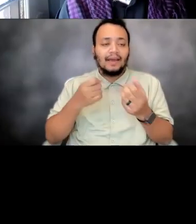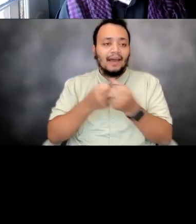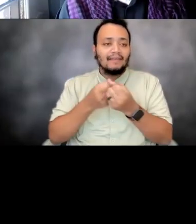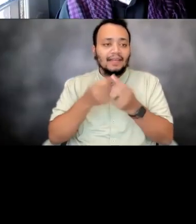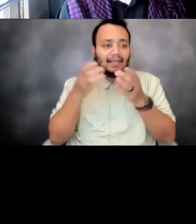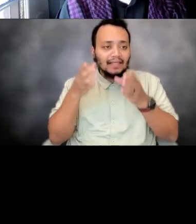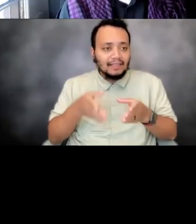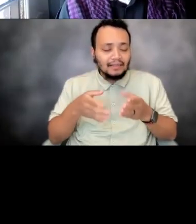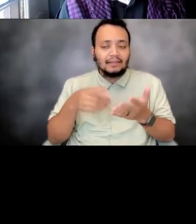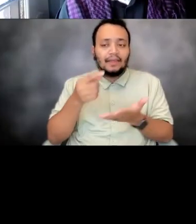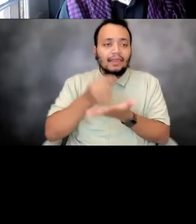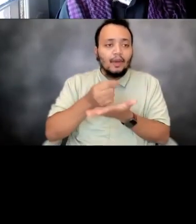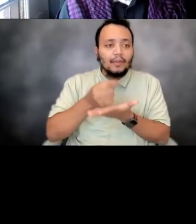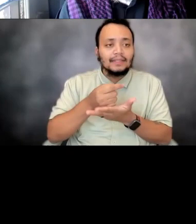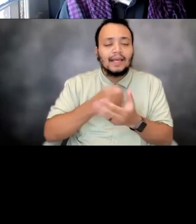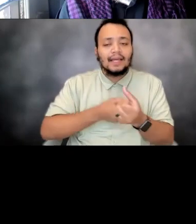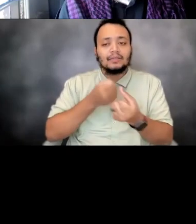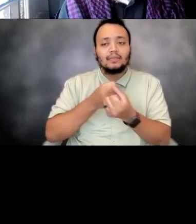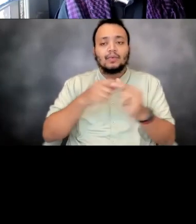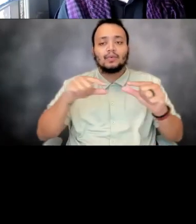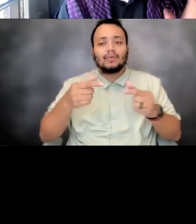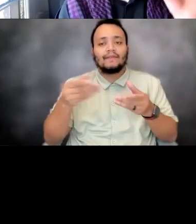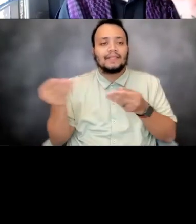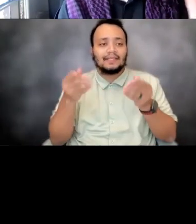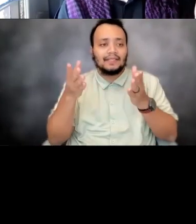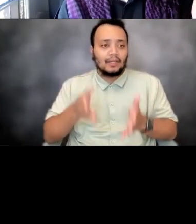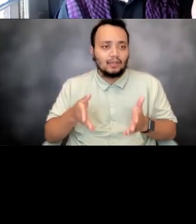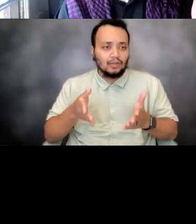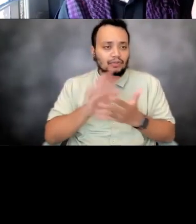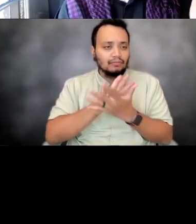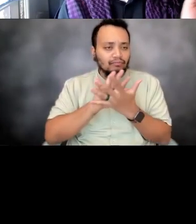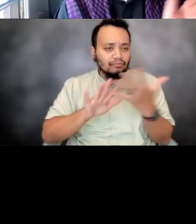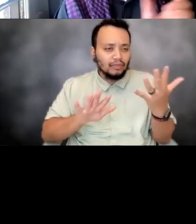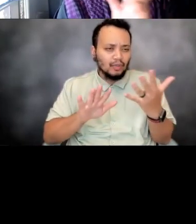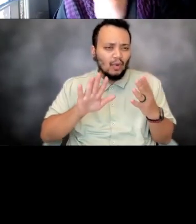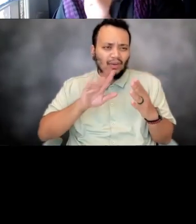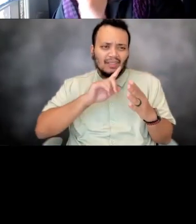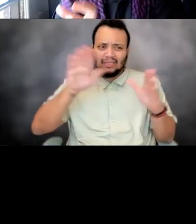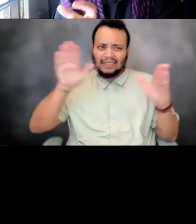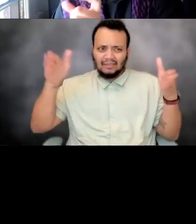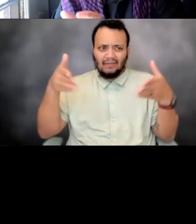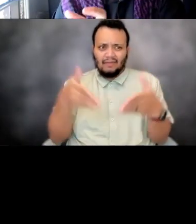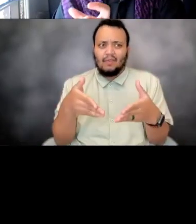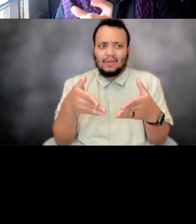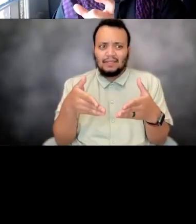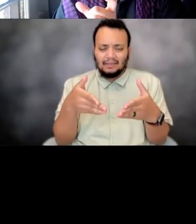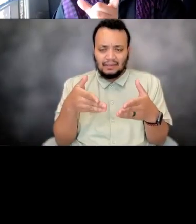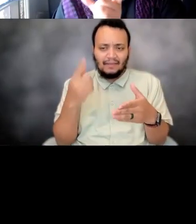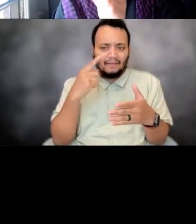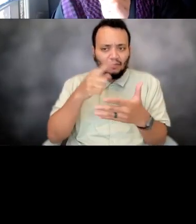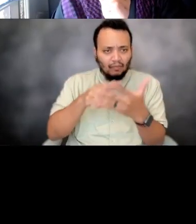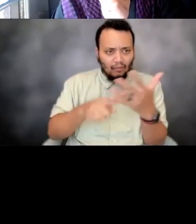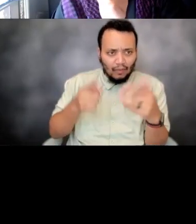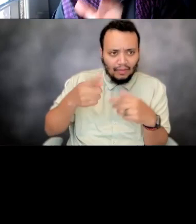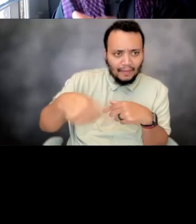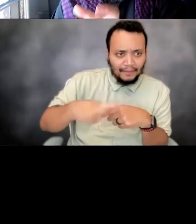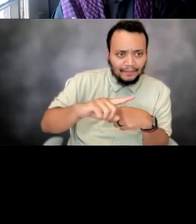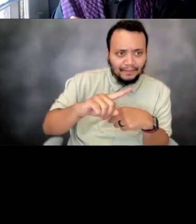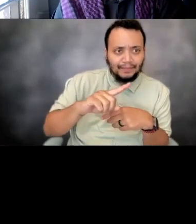therapists and support group facilitators. So that was a really narrow focus with a really narrow set of providers